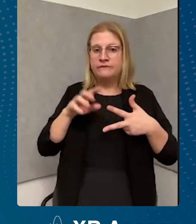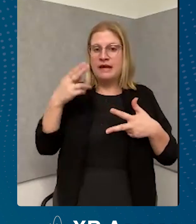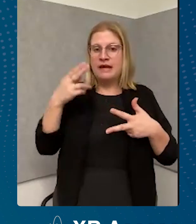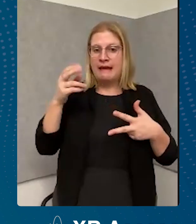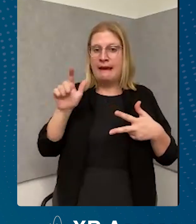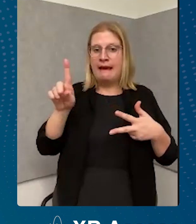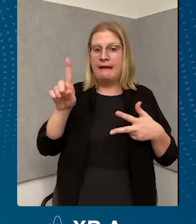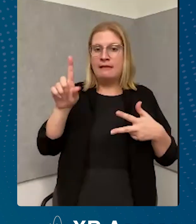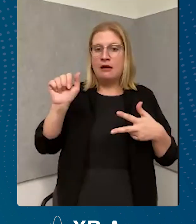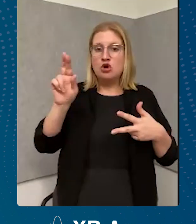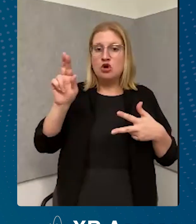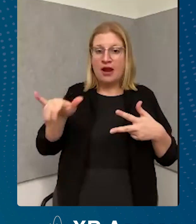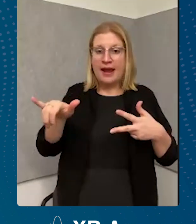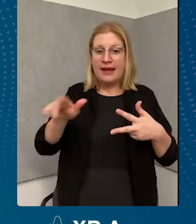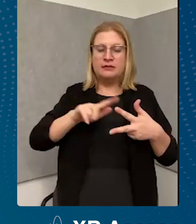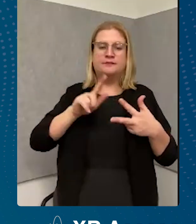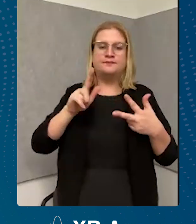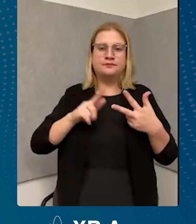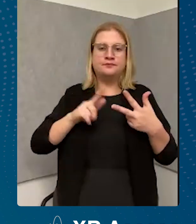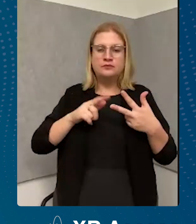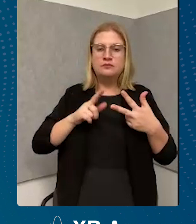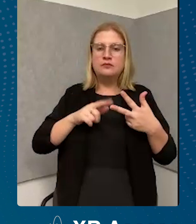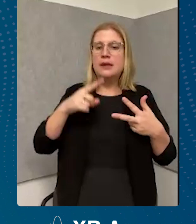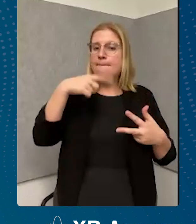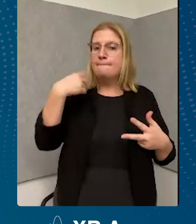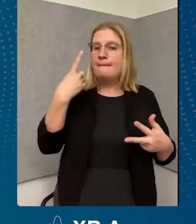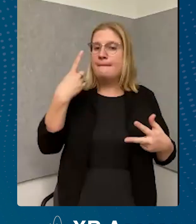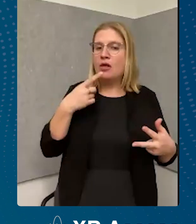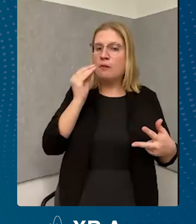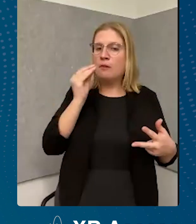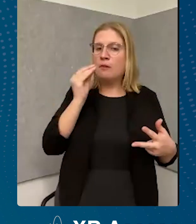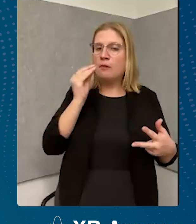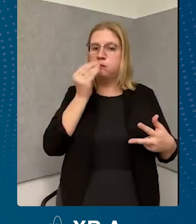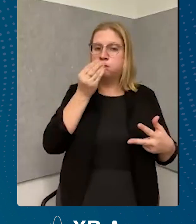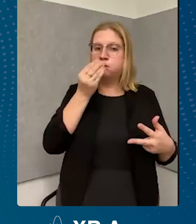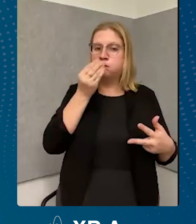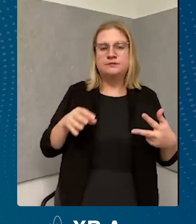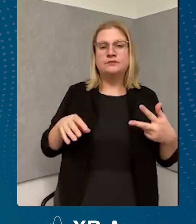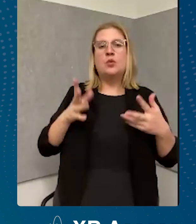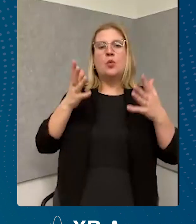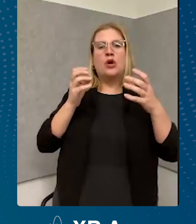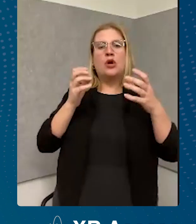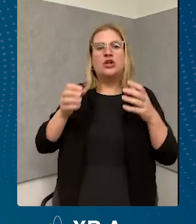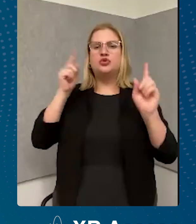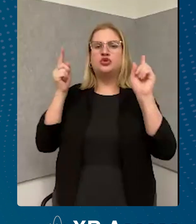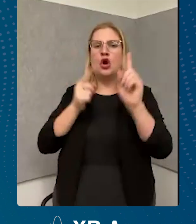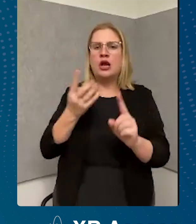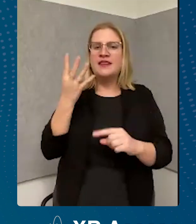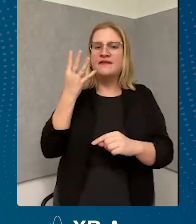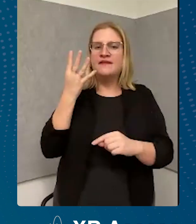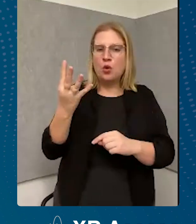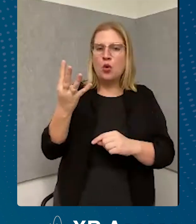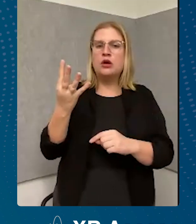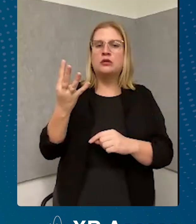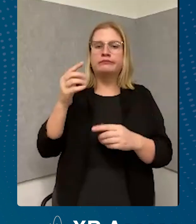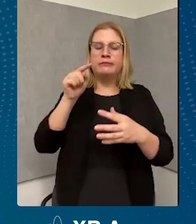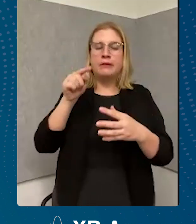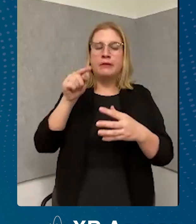So along those lines, we wanted to target four specific areas of navigation, that is movement, looking, interacting